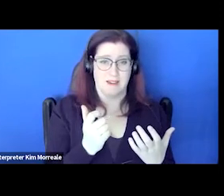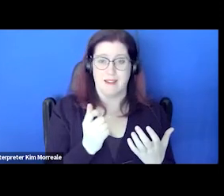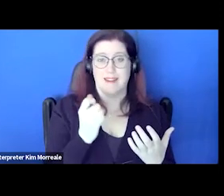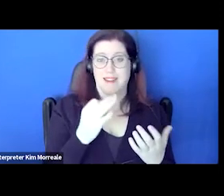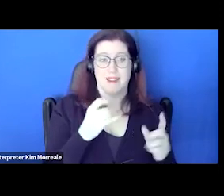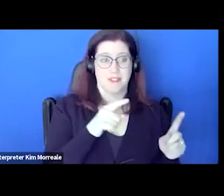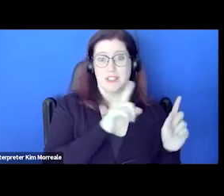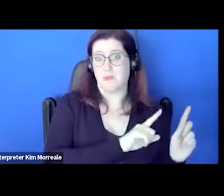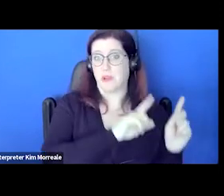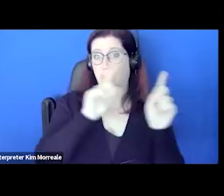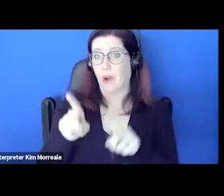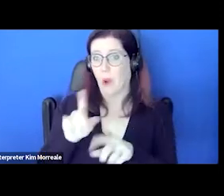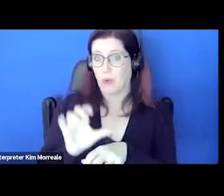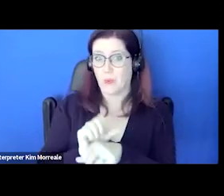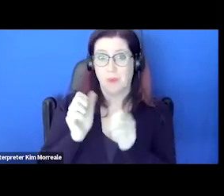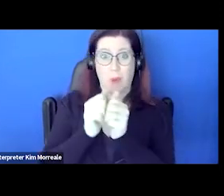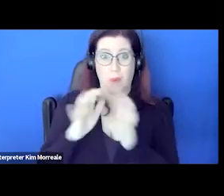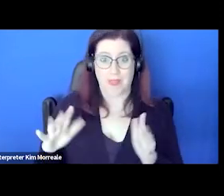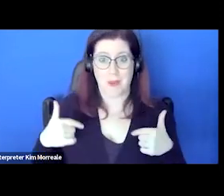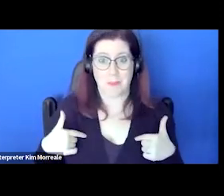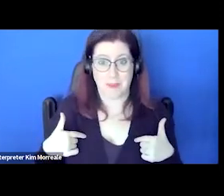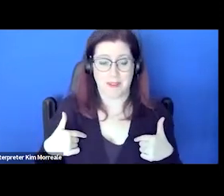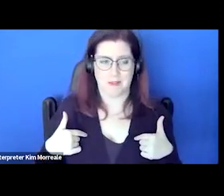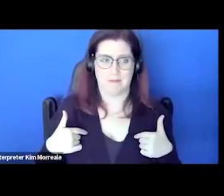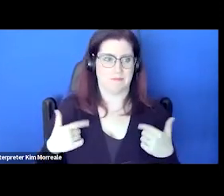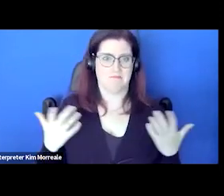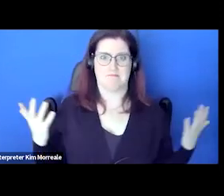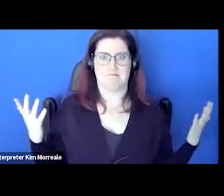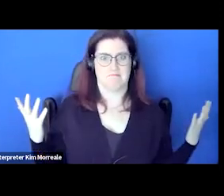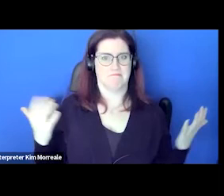to her appointment without me, I would have private providers calling going,